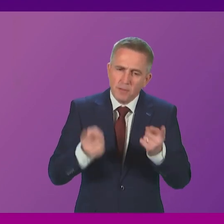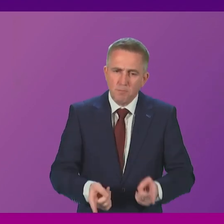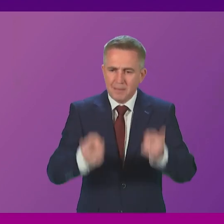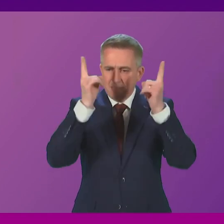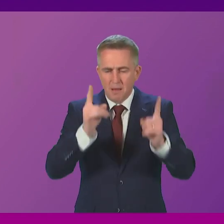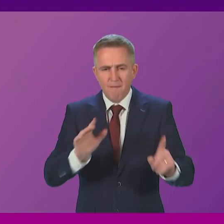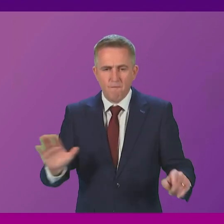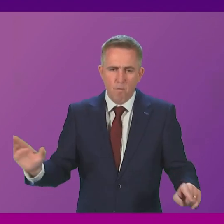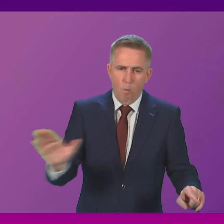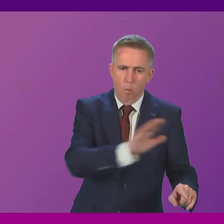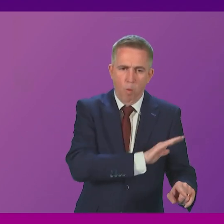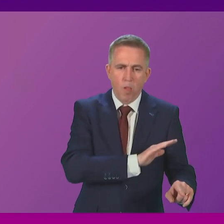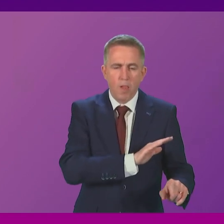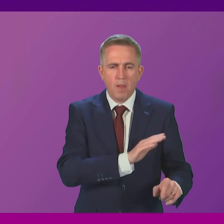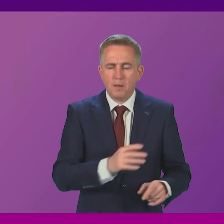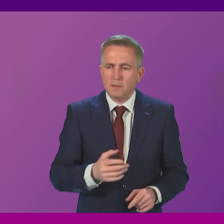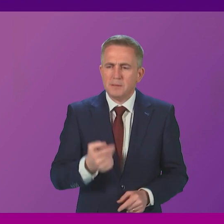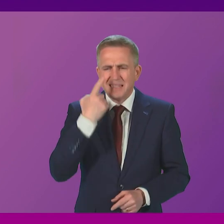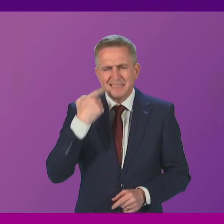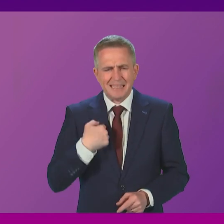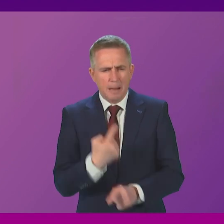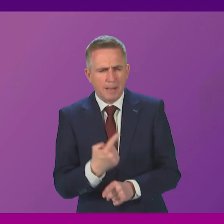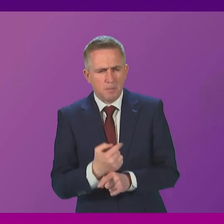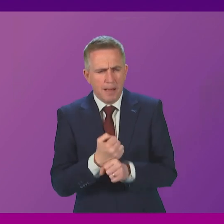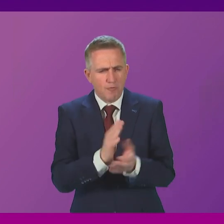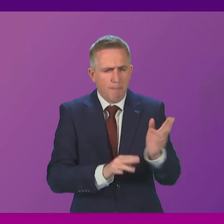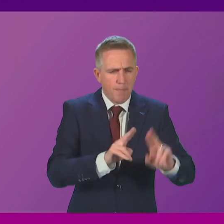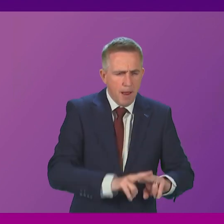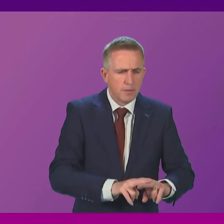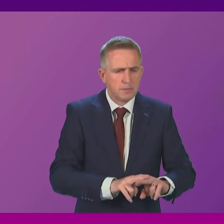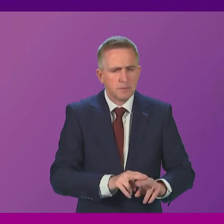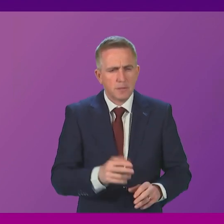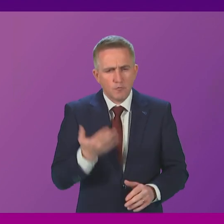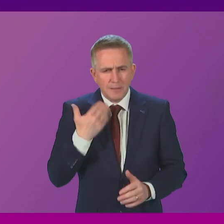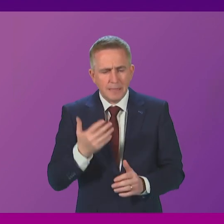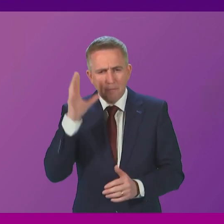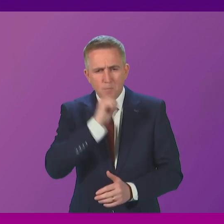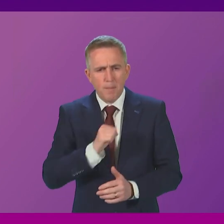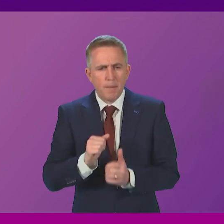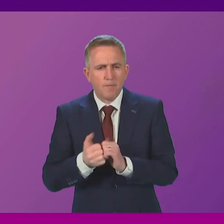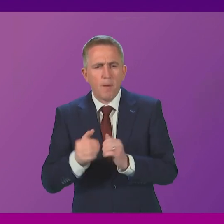In recent days, I have also thought a lot about my great friend and mentor, the late Bashir Ahmad.